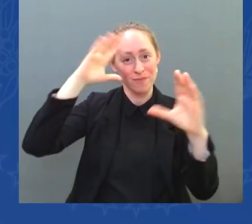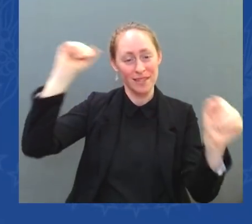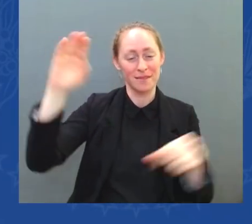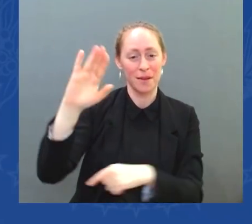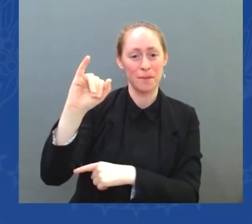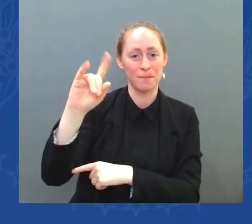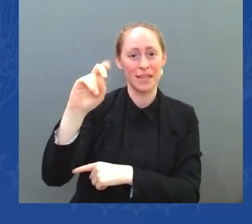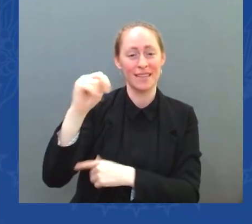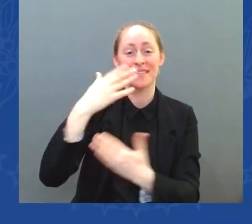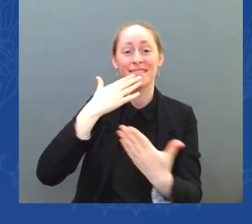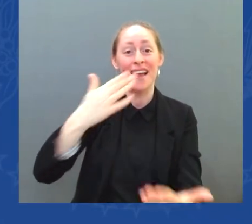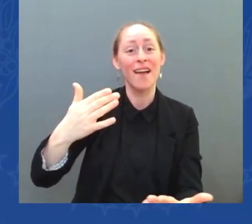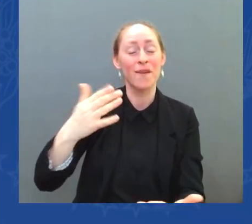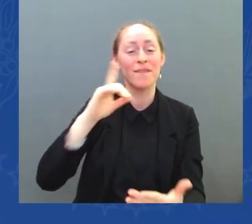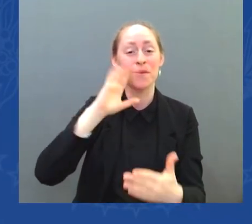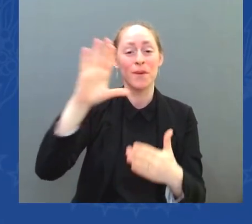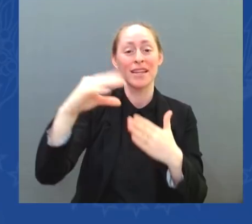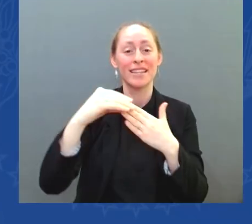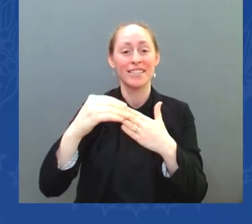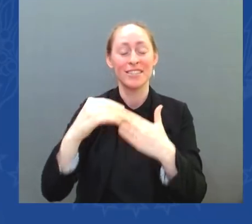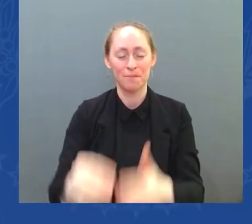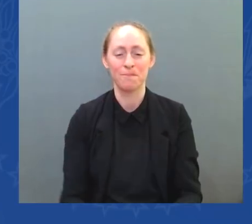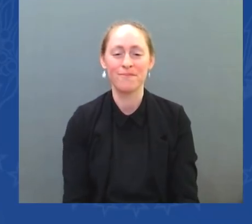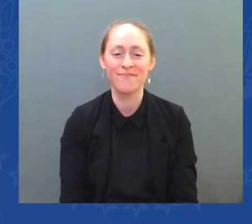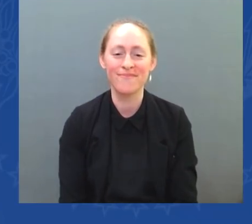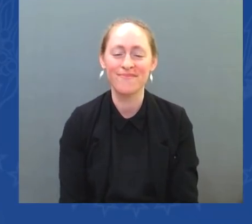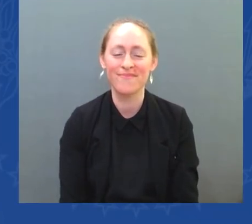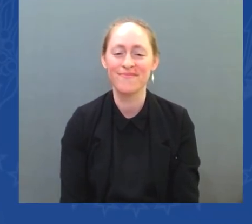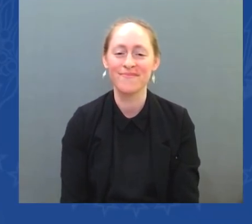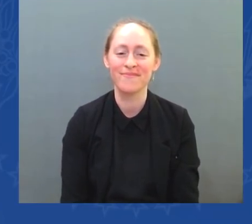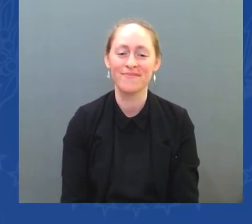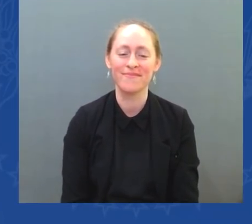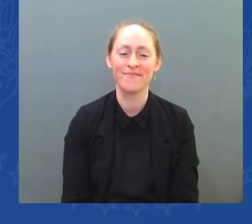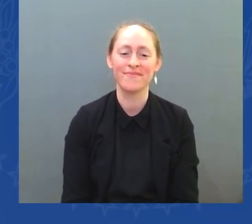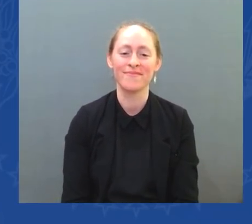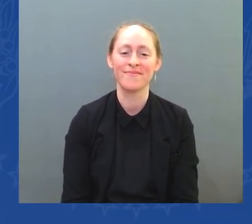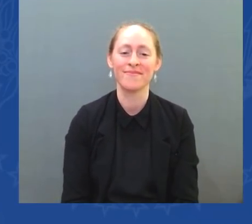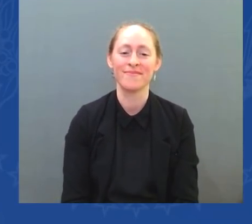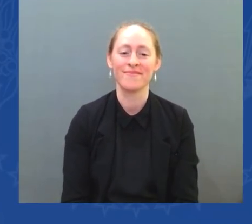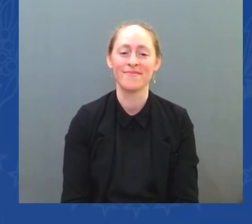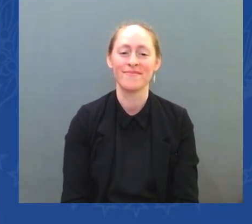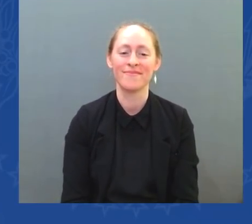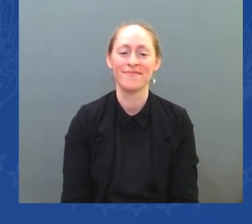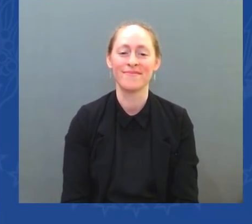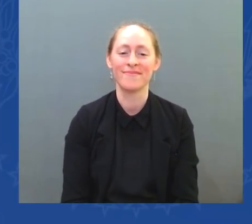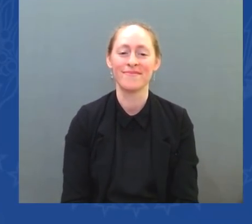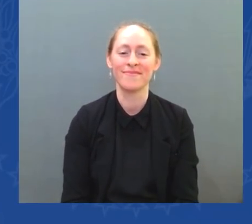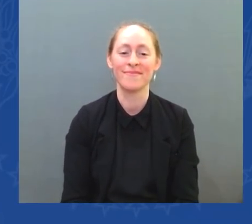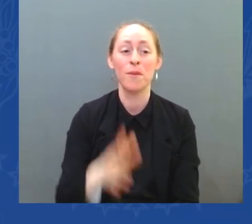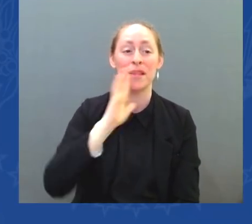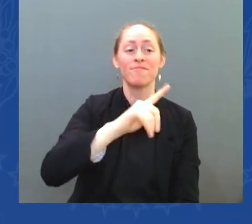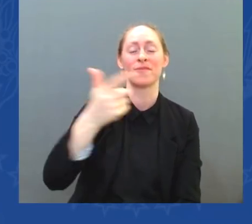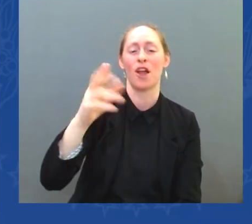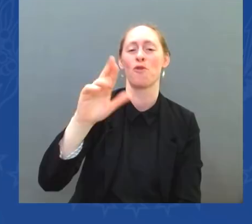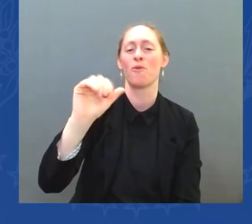Rachel Connor, who is the grain merchandiser here at POET and Joe Biden, president of the United States of America.